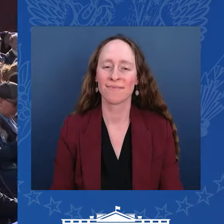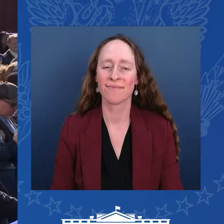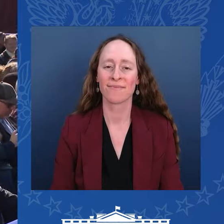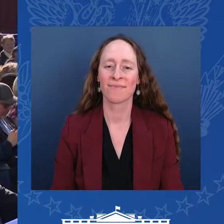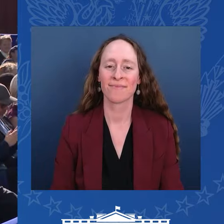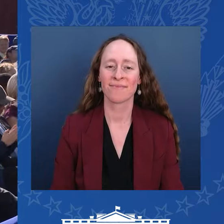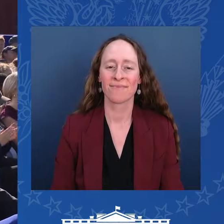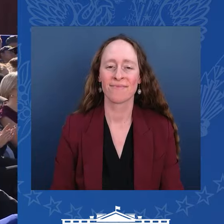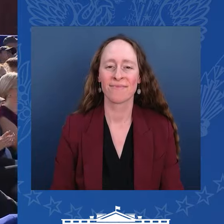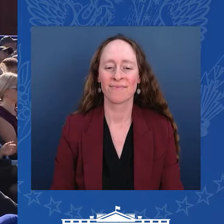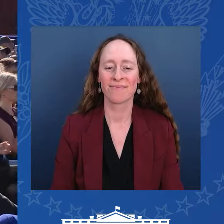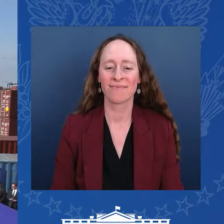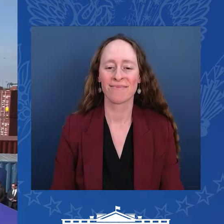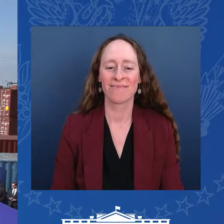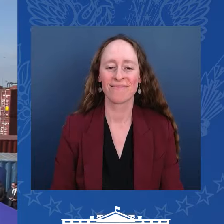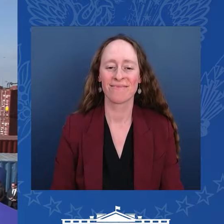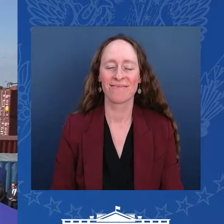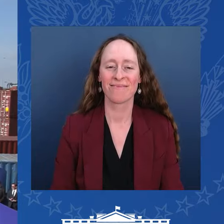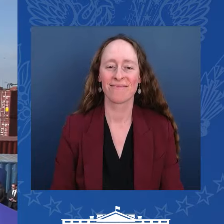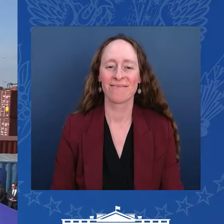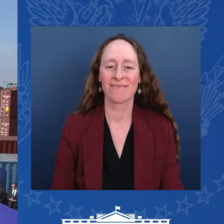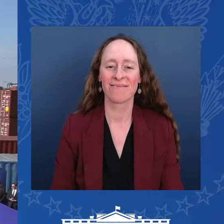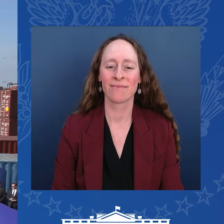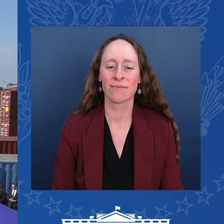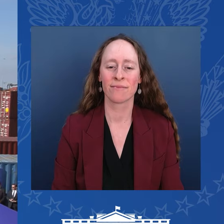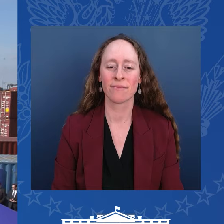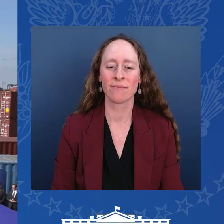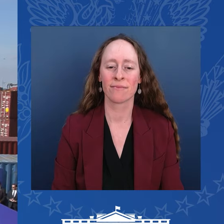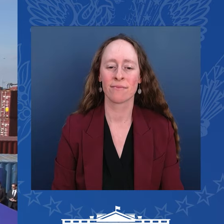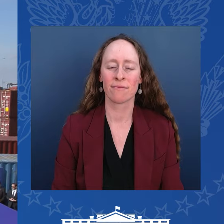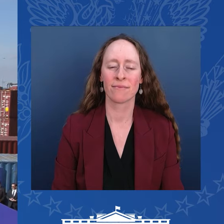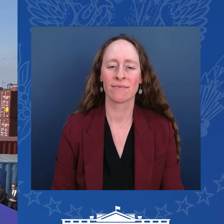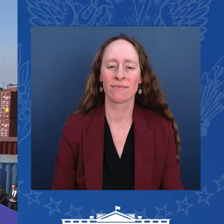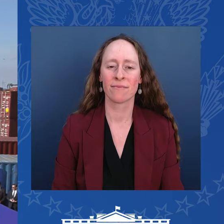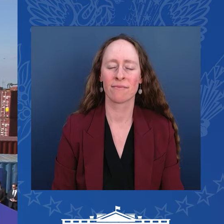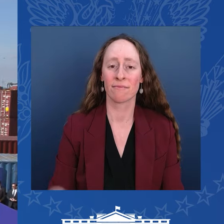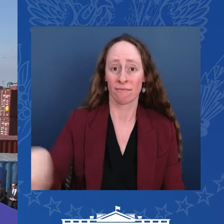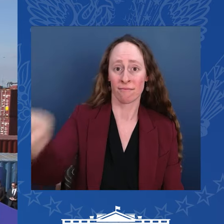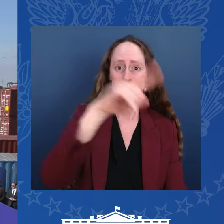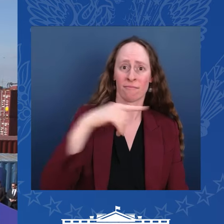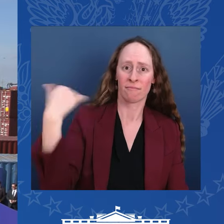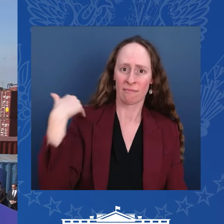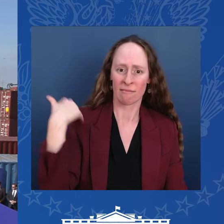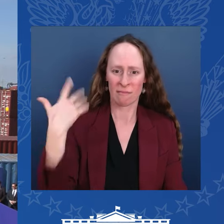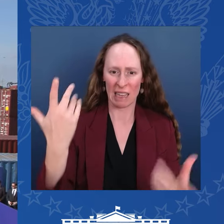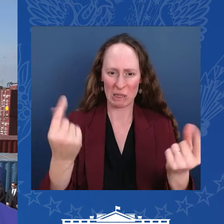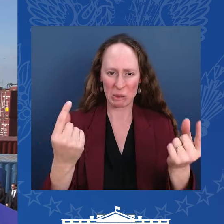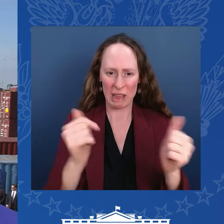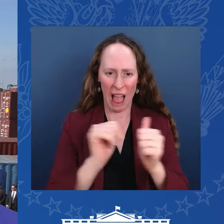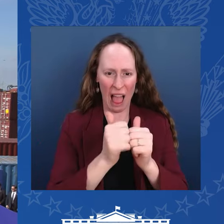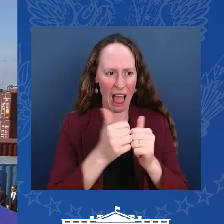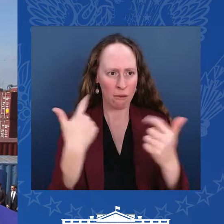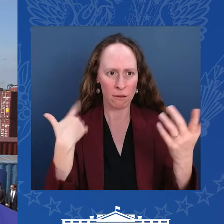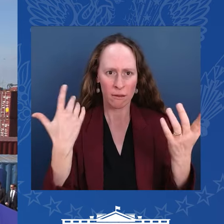And so when people ask the question, they said, so how did you all get the channel cleared so quickly? How are you all able to move a massive vessel